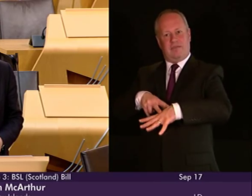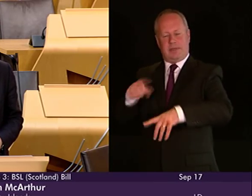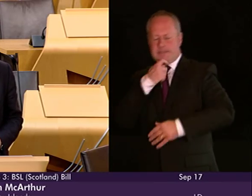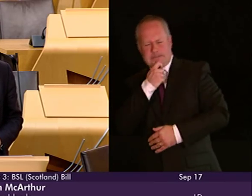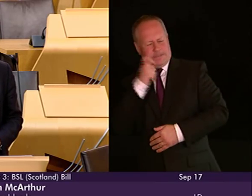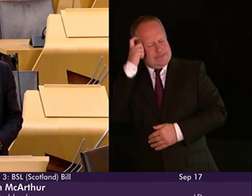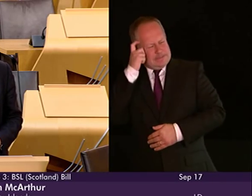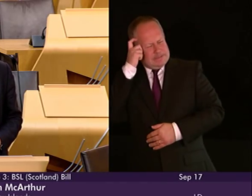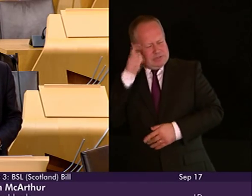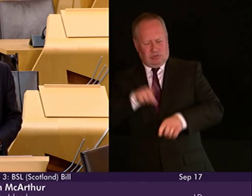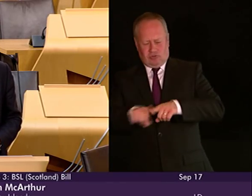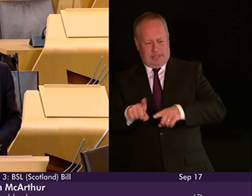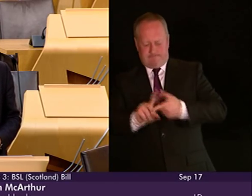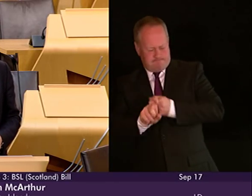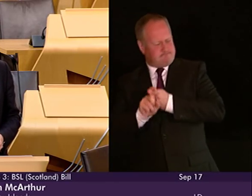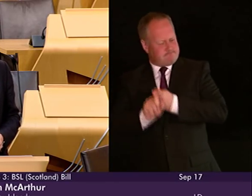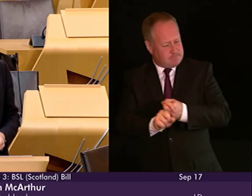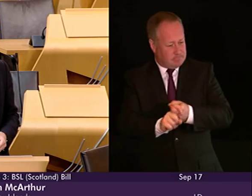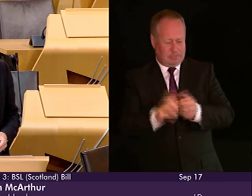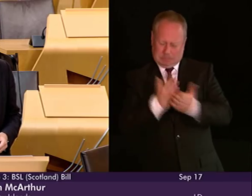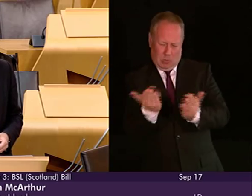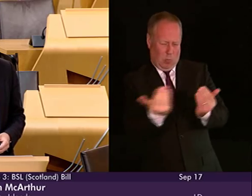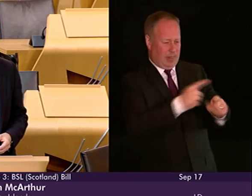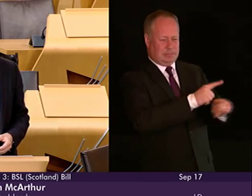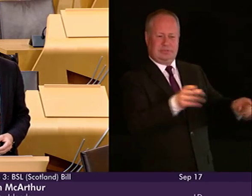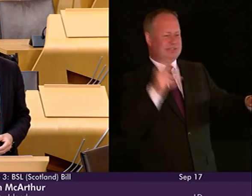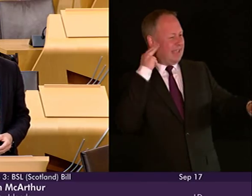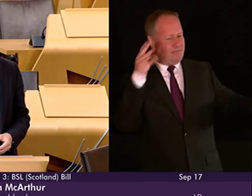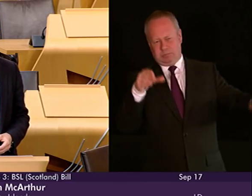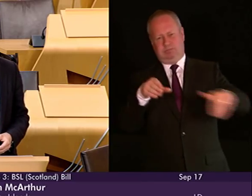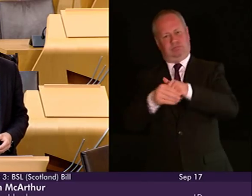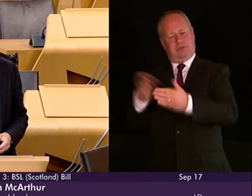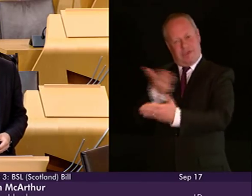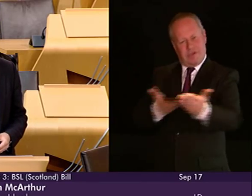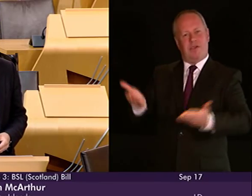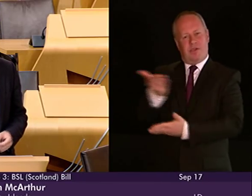dedication to the task that they have shown. They can rightly be proud of what they have